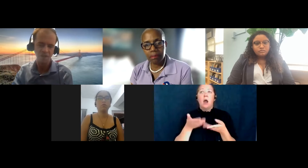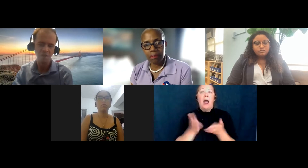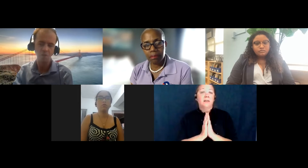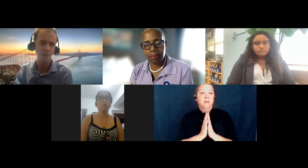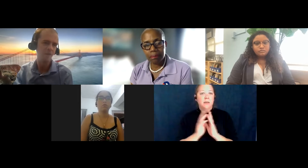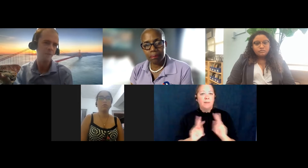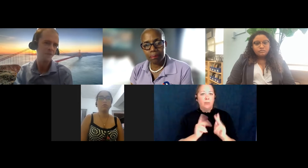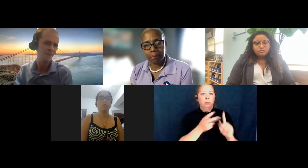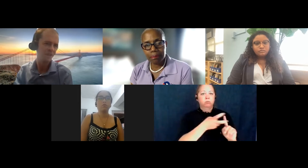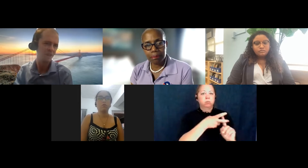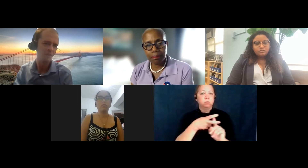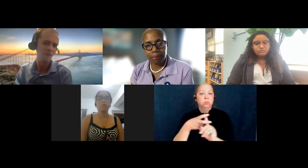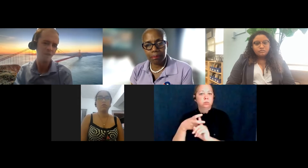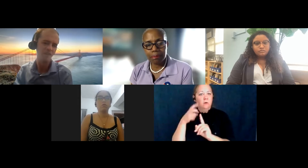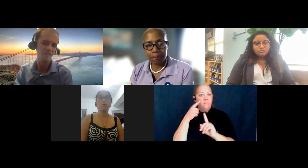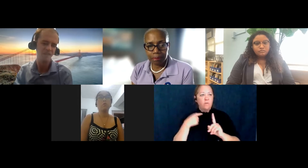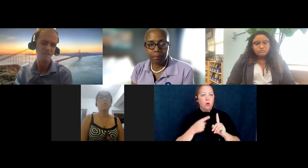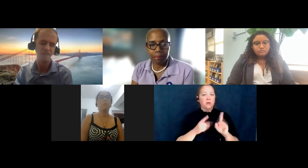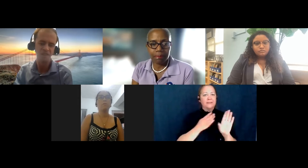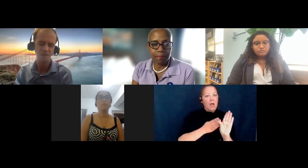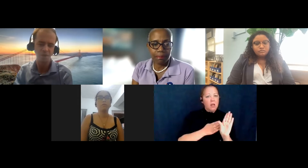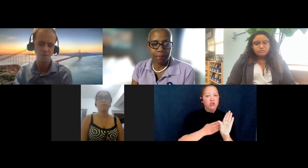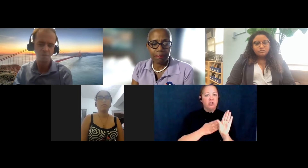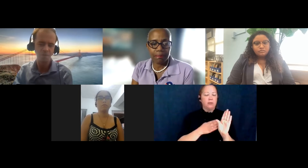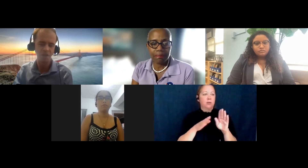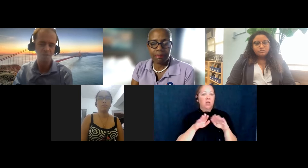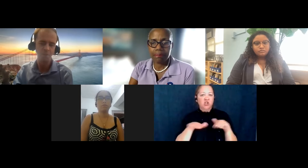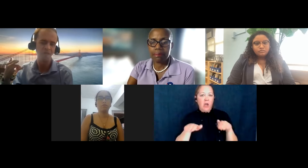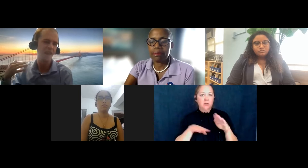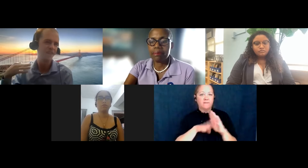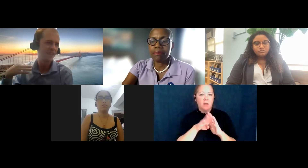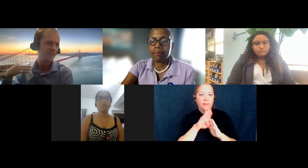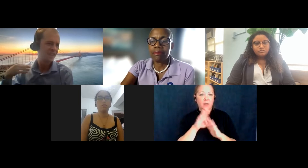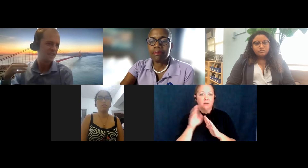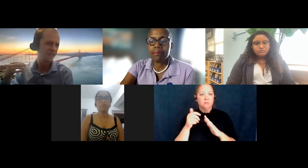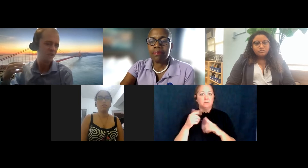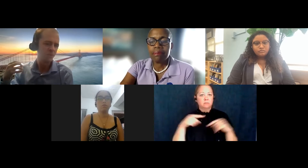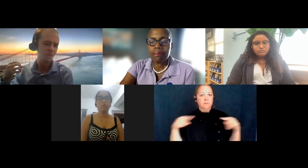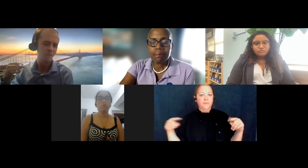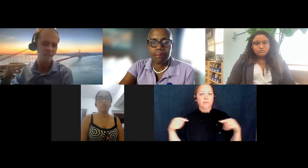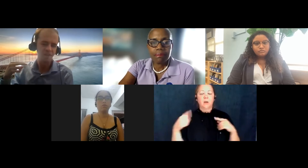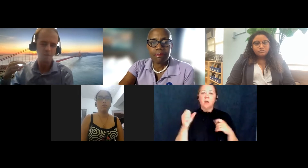Your background is with child development. Could you tell us more about that in terms of - We have